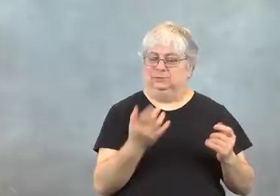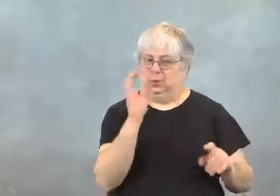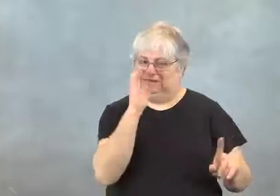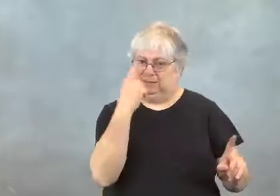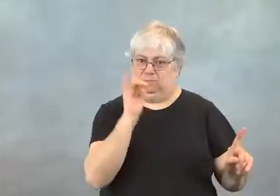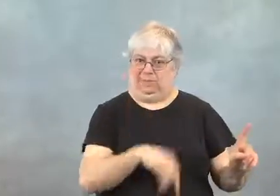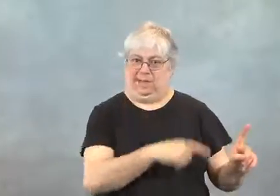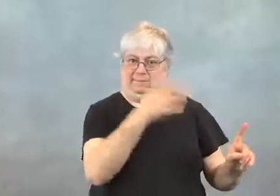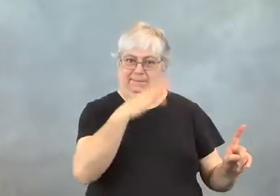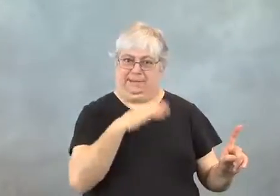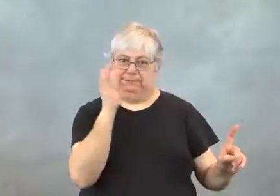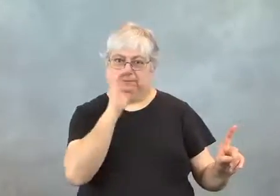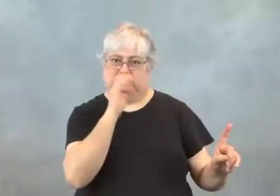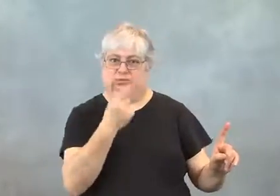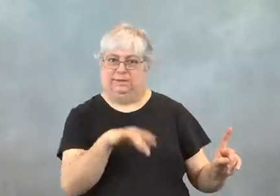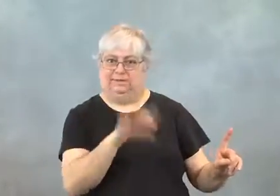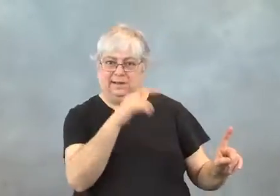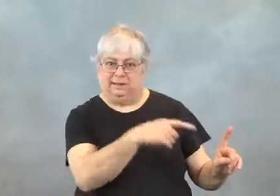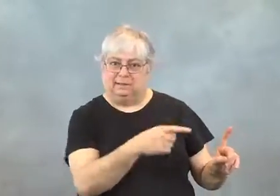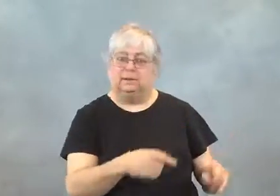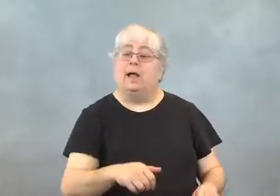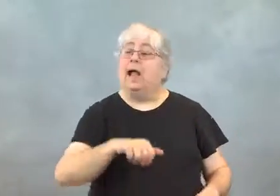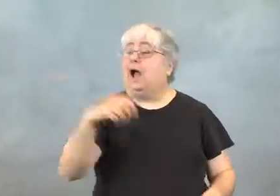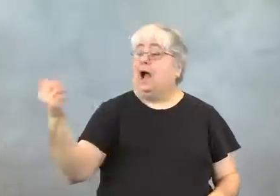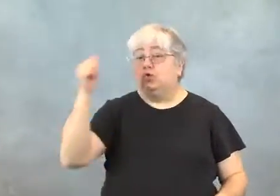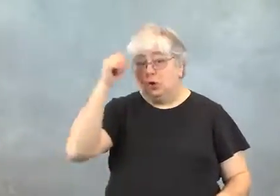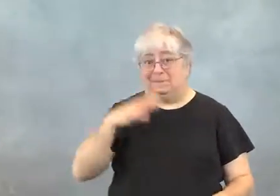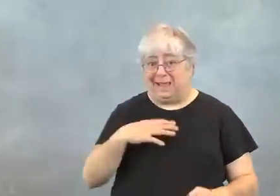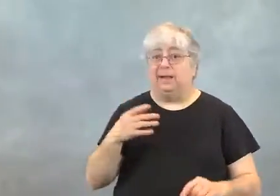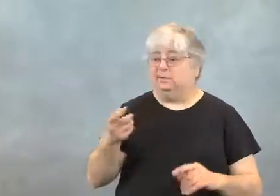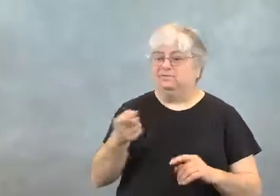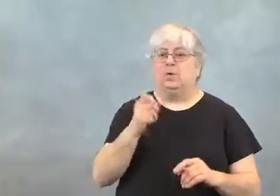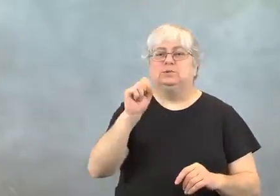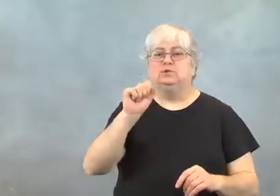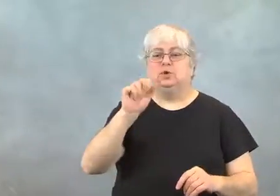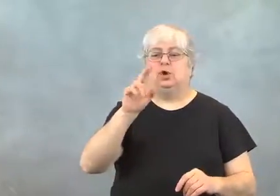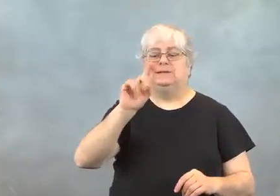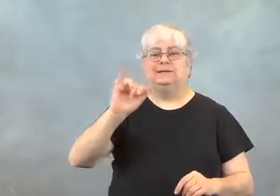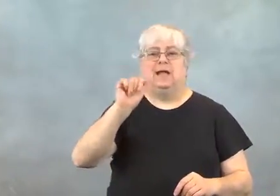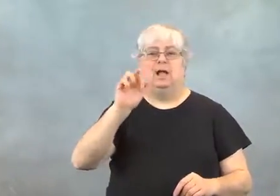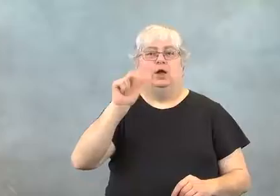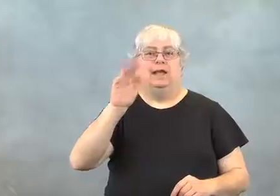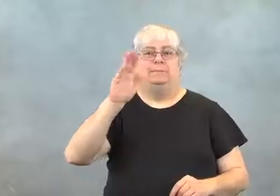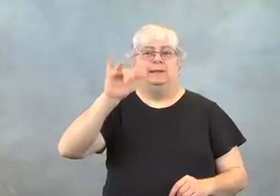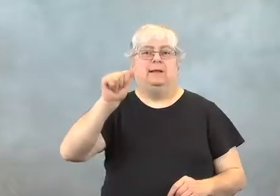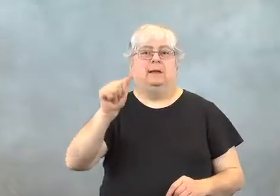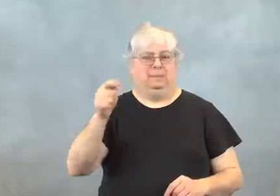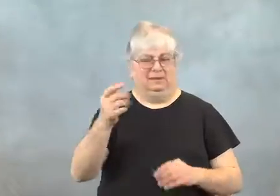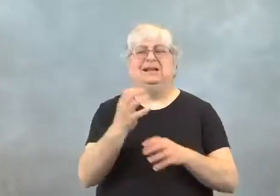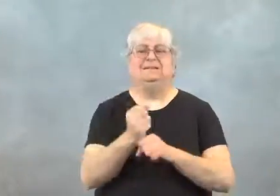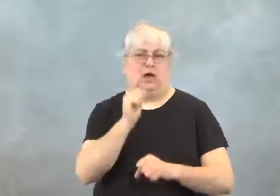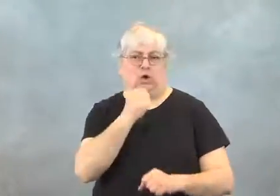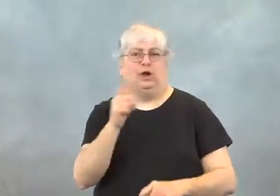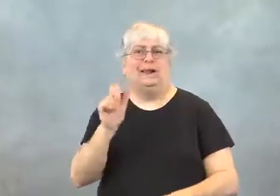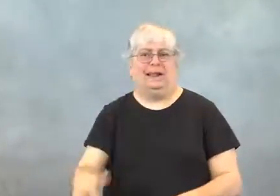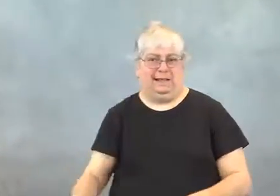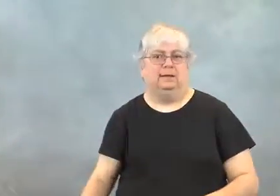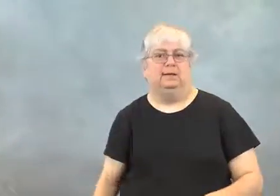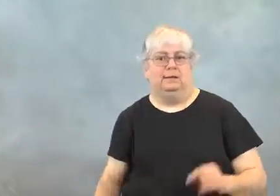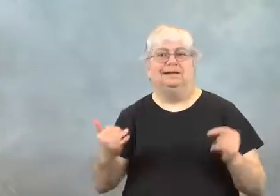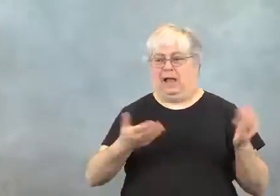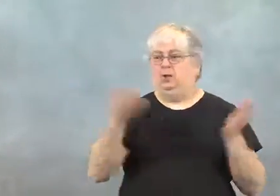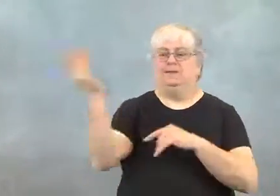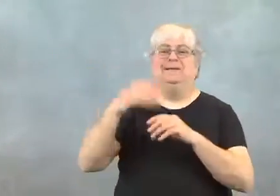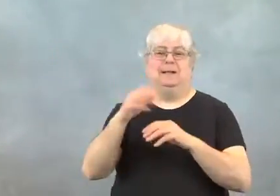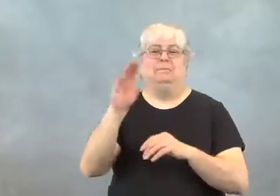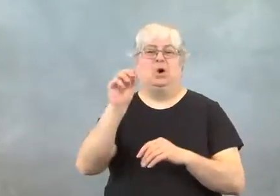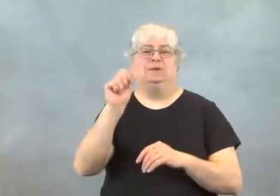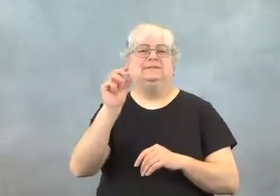Now they're trying to find this guy.